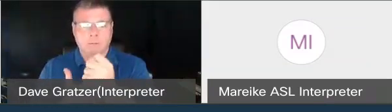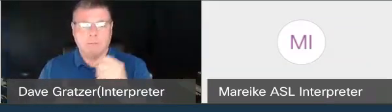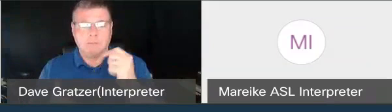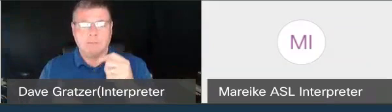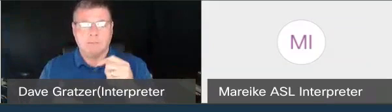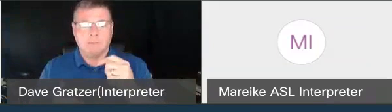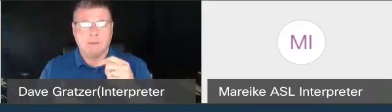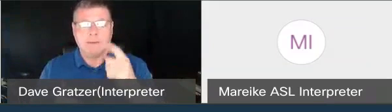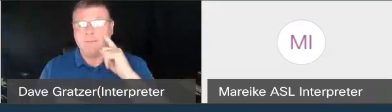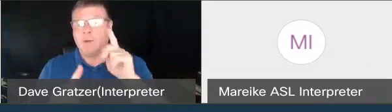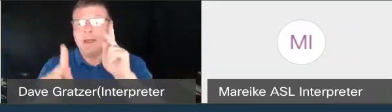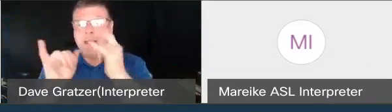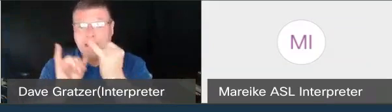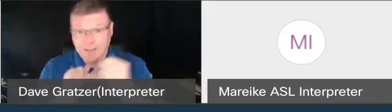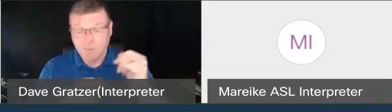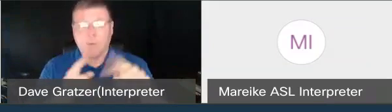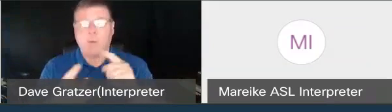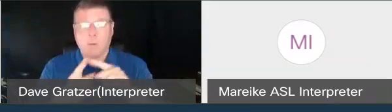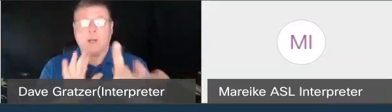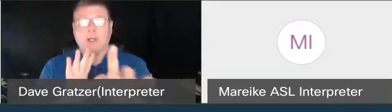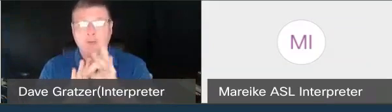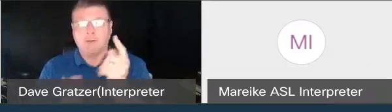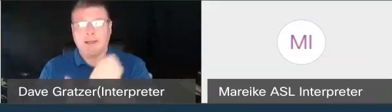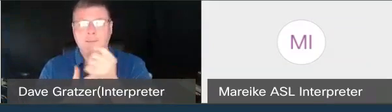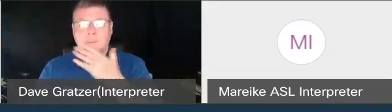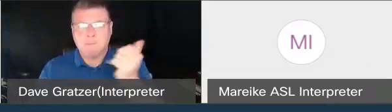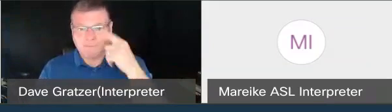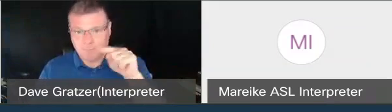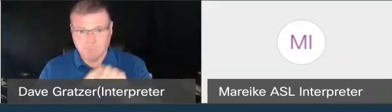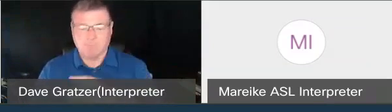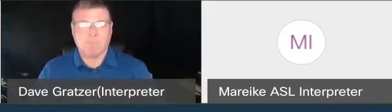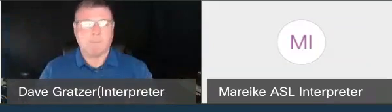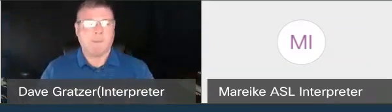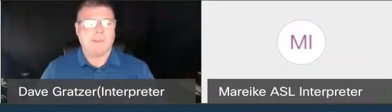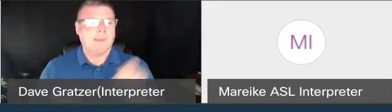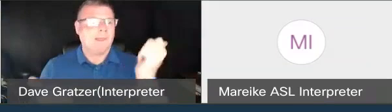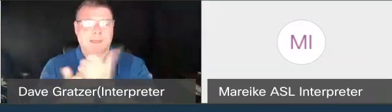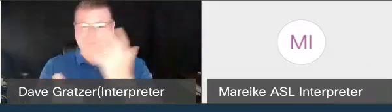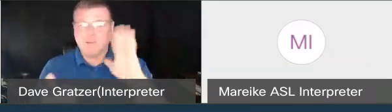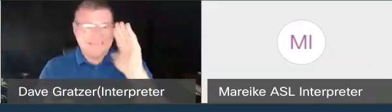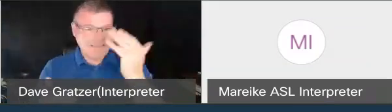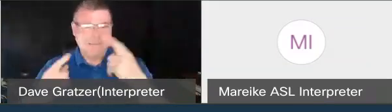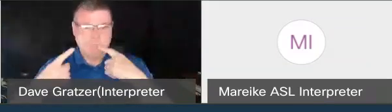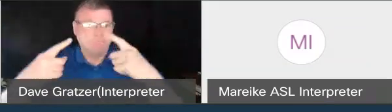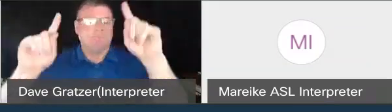So for individuals and when they choose what treatment option is best for them, uh, everything seems to work better. So, MAAP,